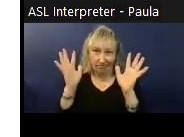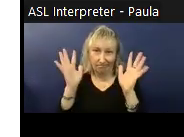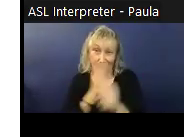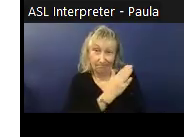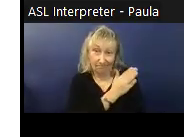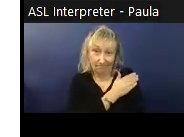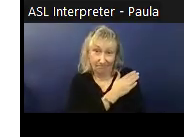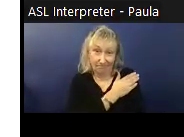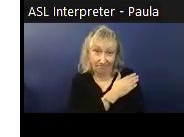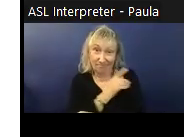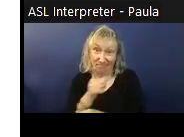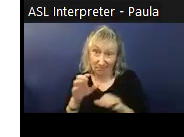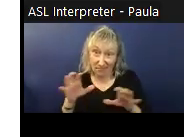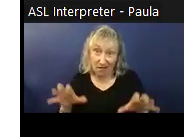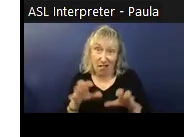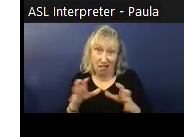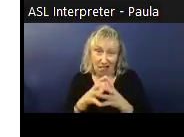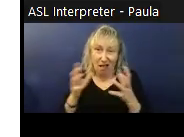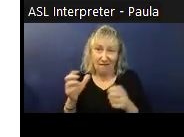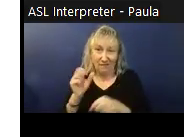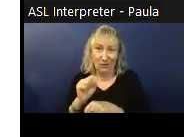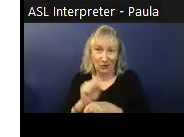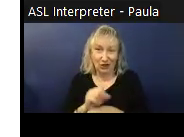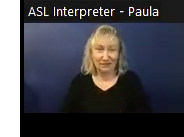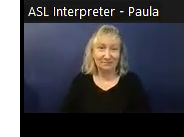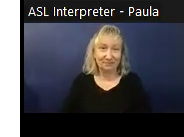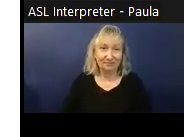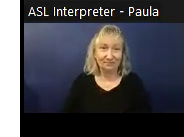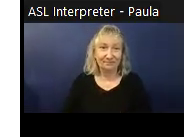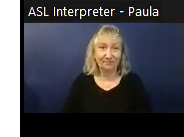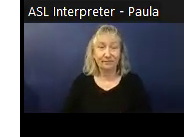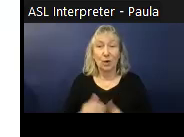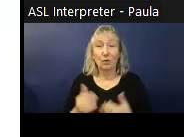So what I sent out for your fiscal impact statement and your equity impact